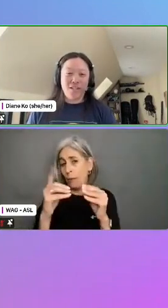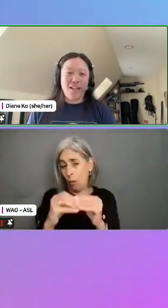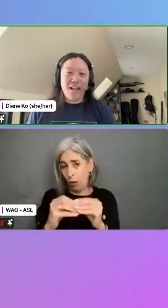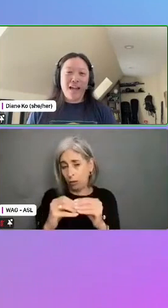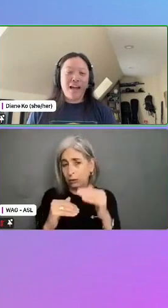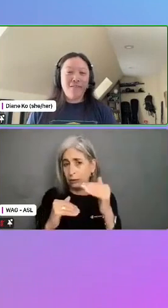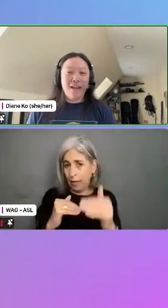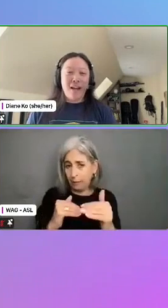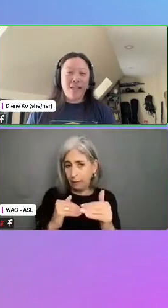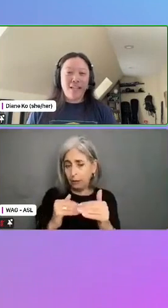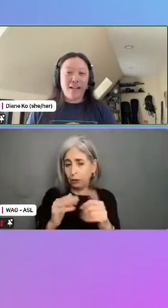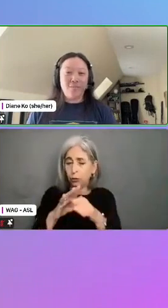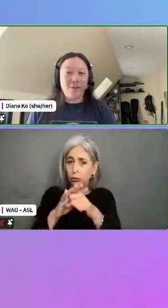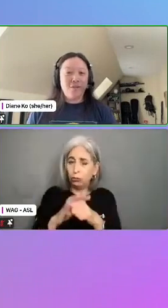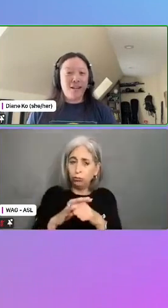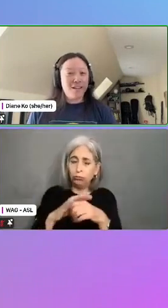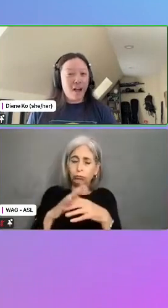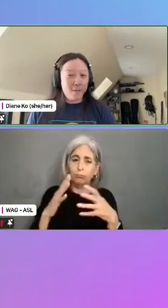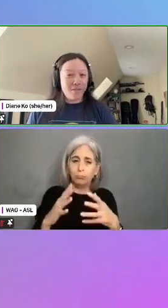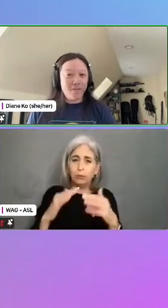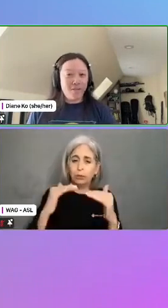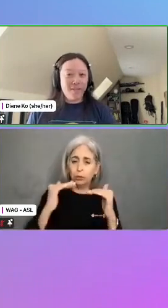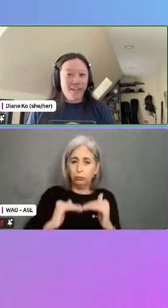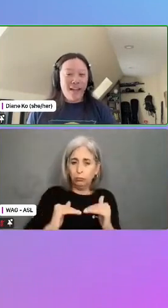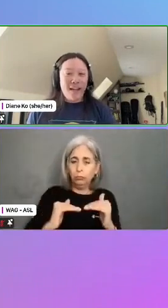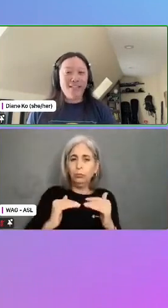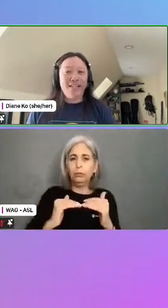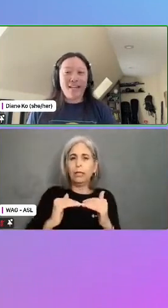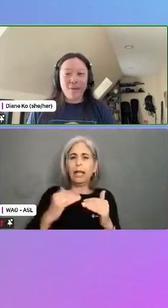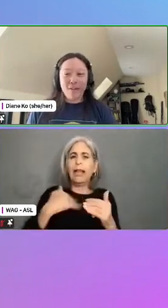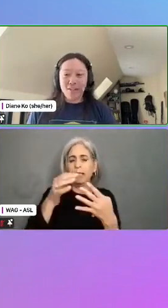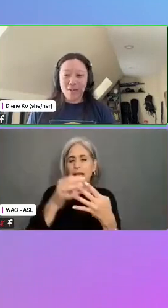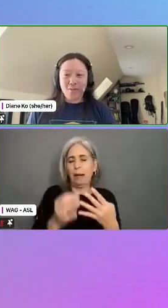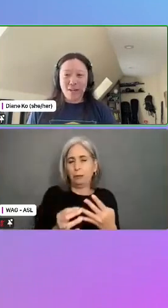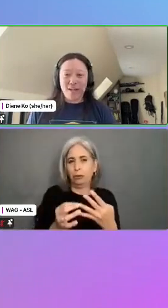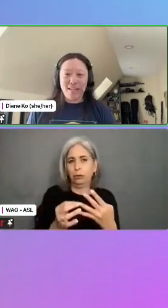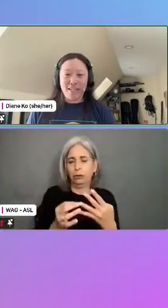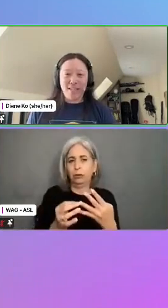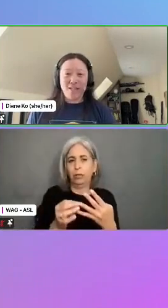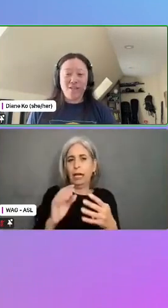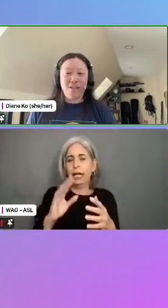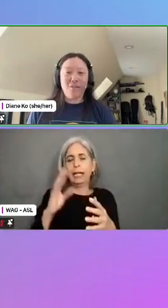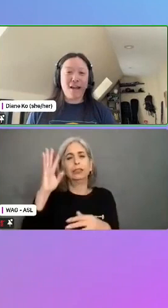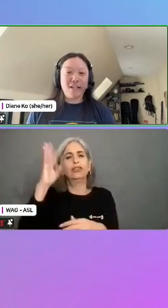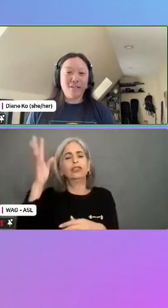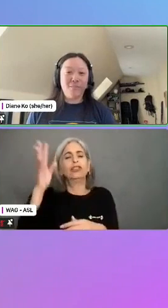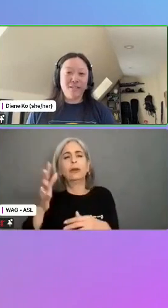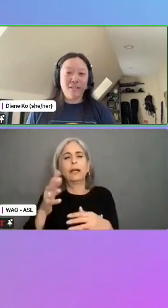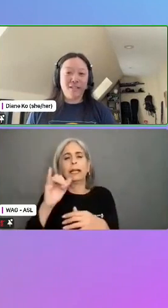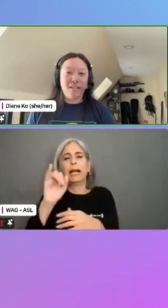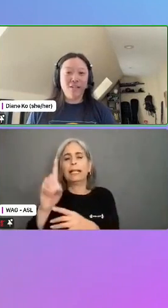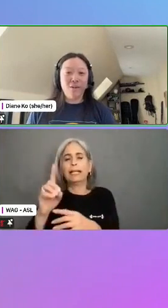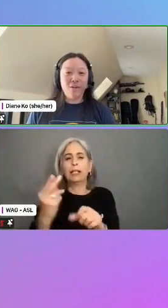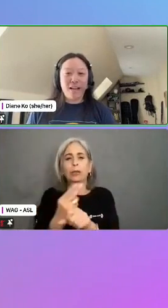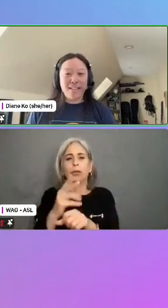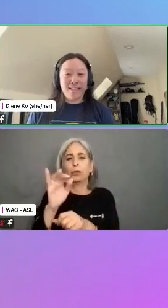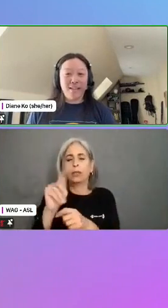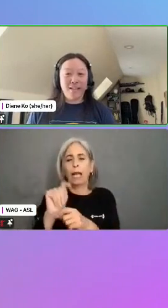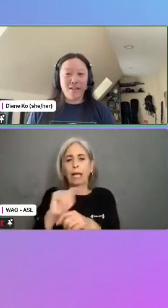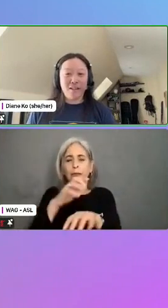larger text that says, bandit, followed by smaller text that says breed, rabbit, cost,